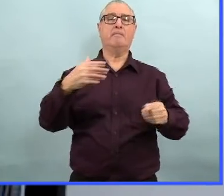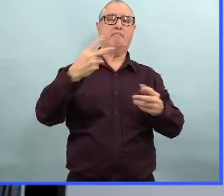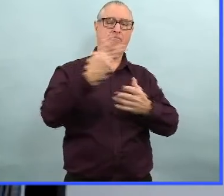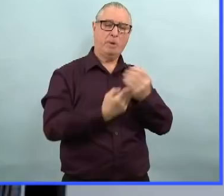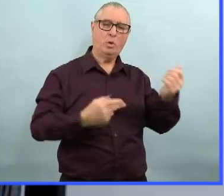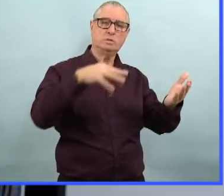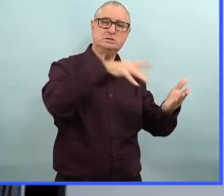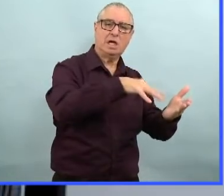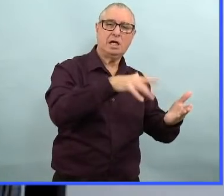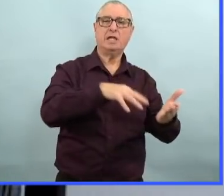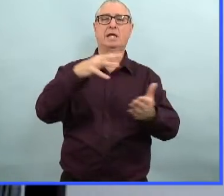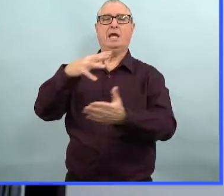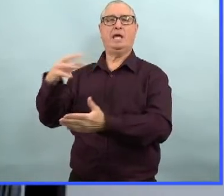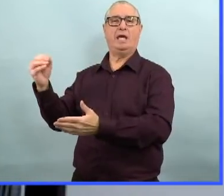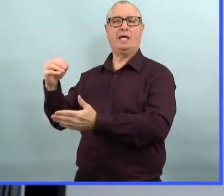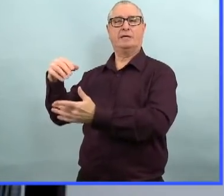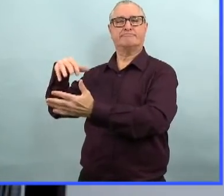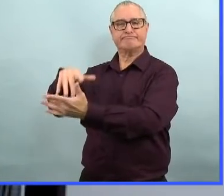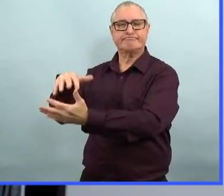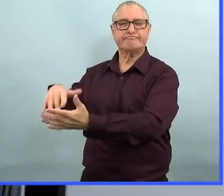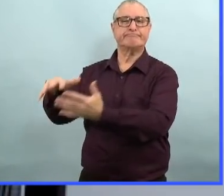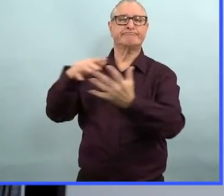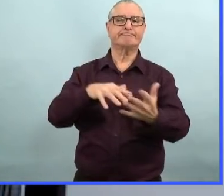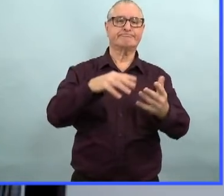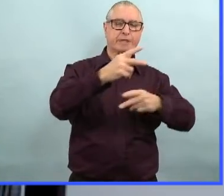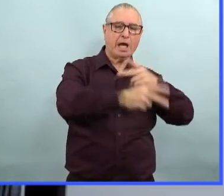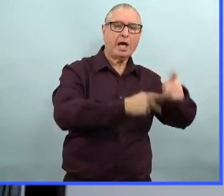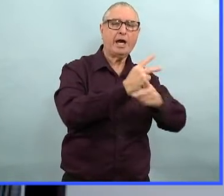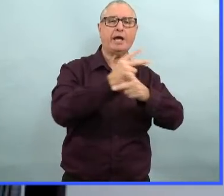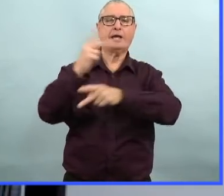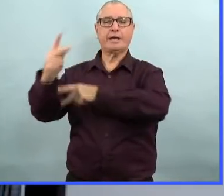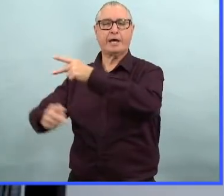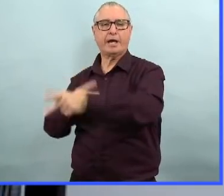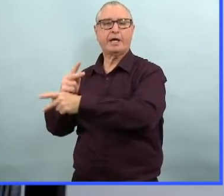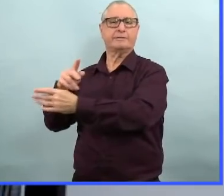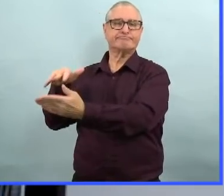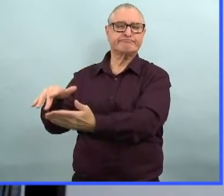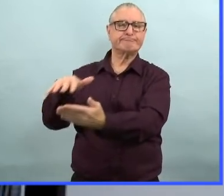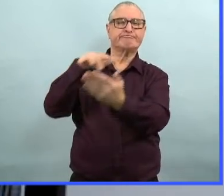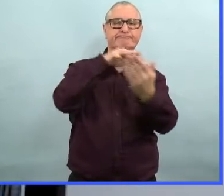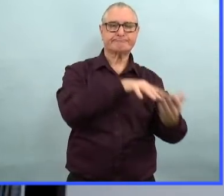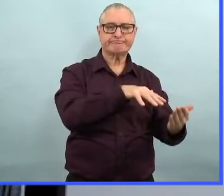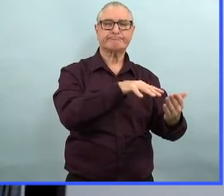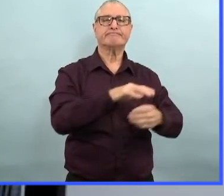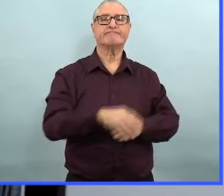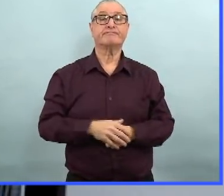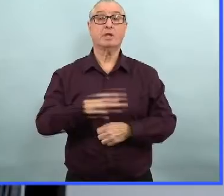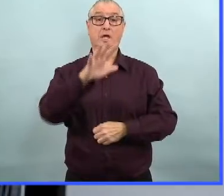how long the protection lasts after vaccination and when it's appropriate to re-vaccinate